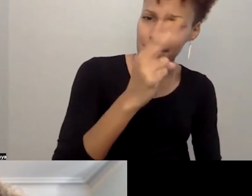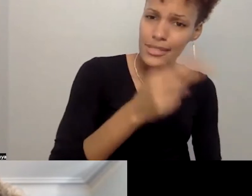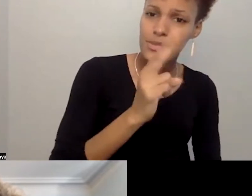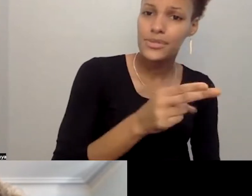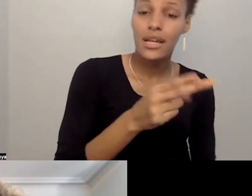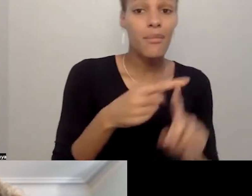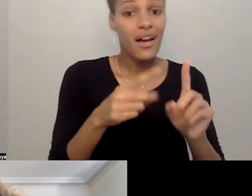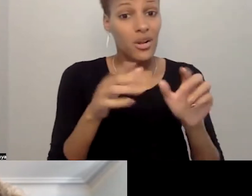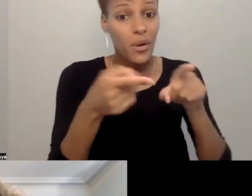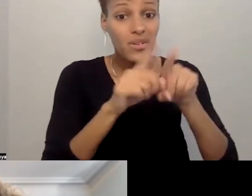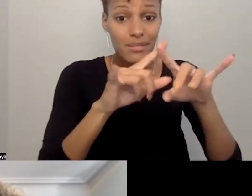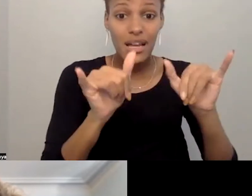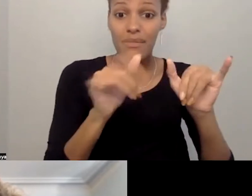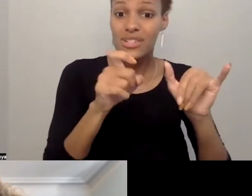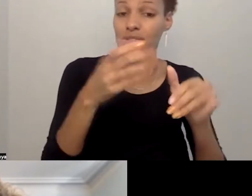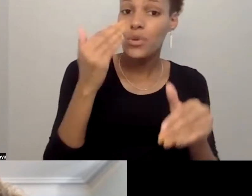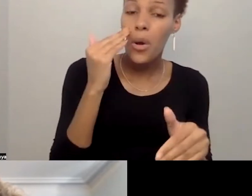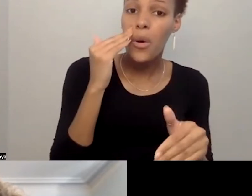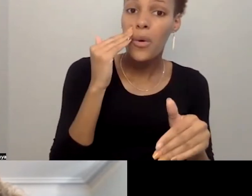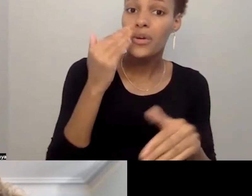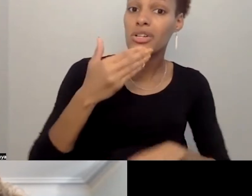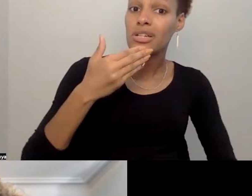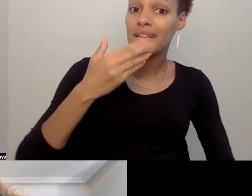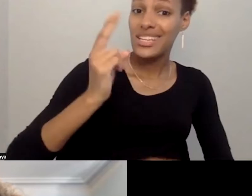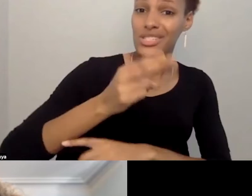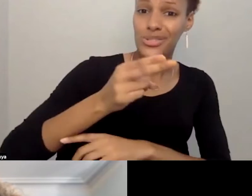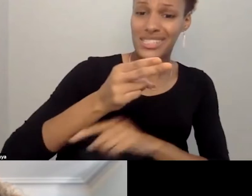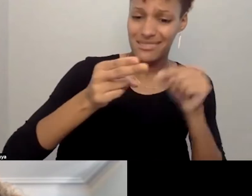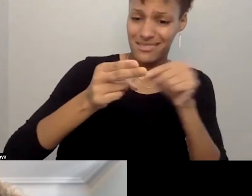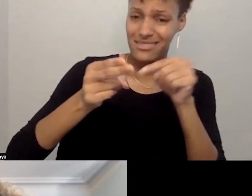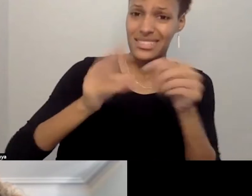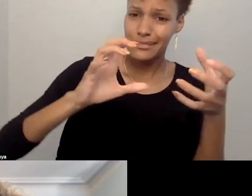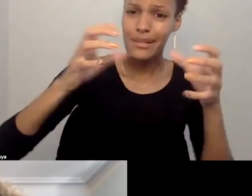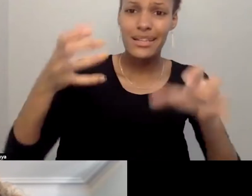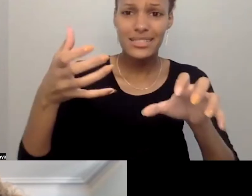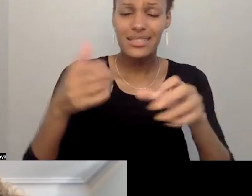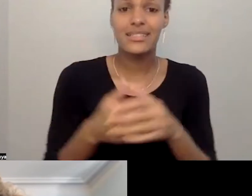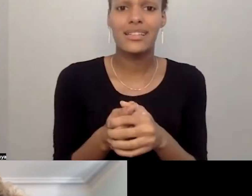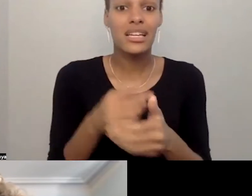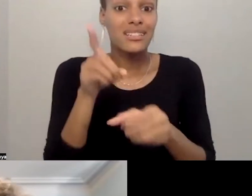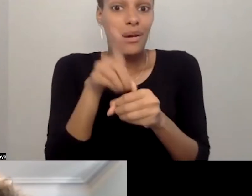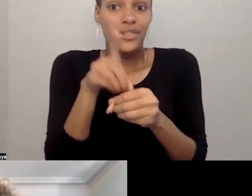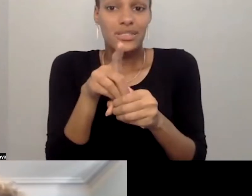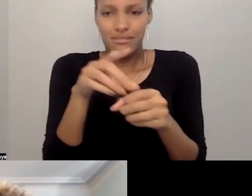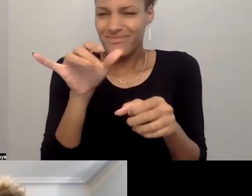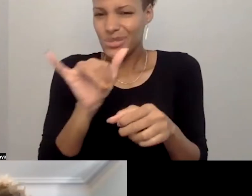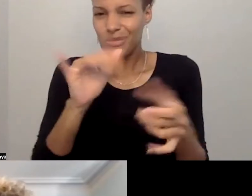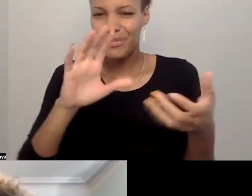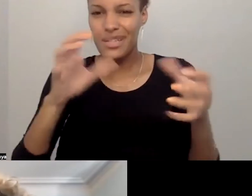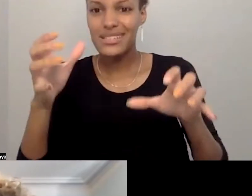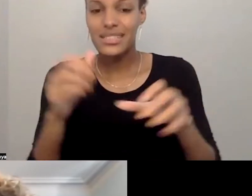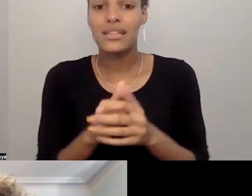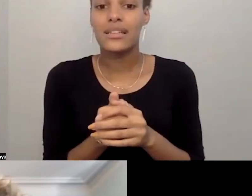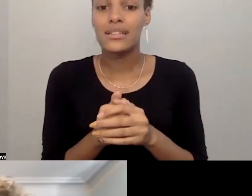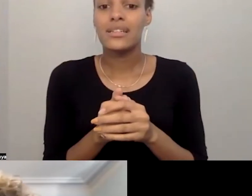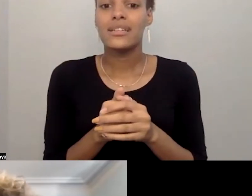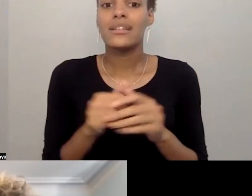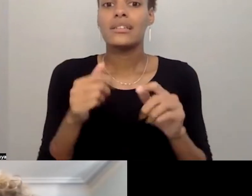and that democracies are particularly messy, and that those groups that are that are, you